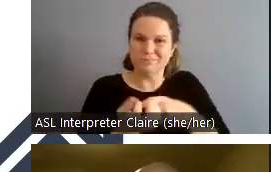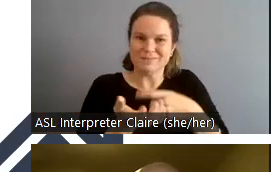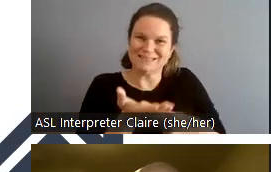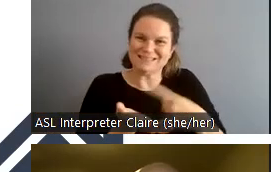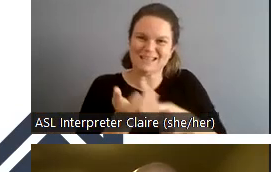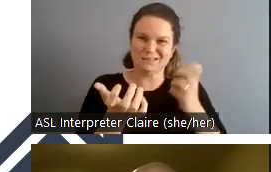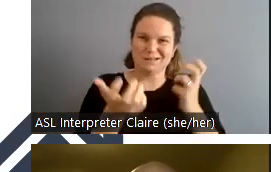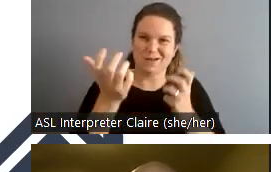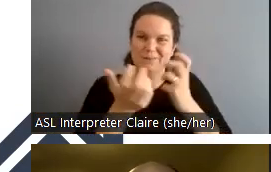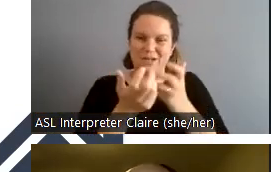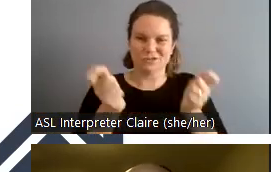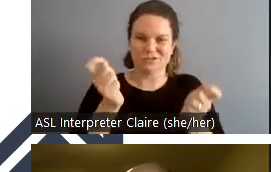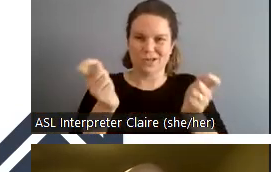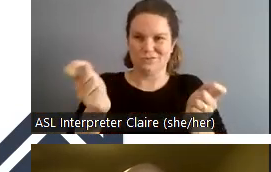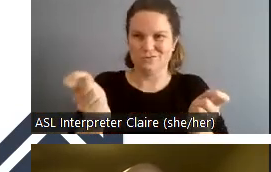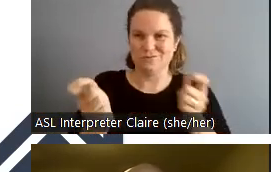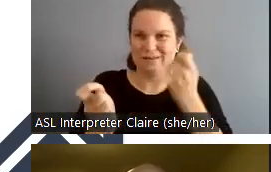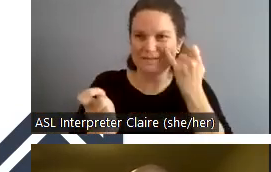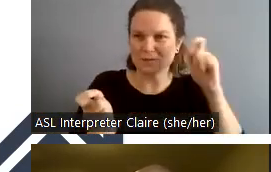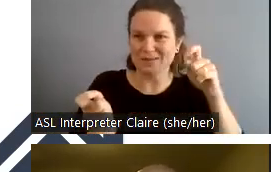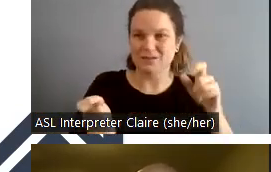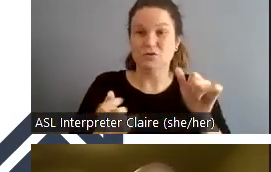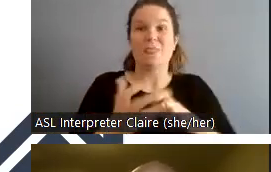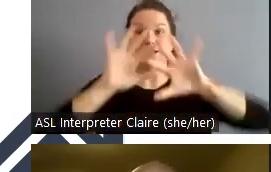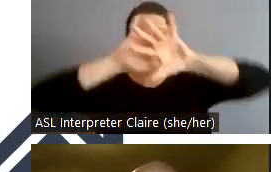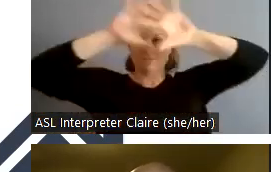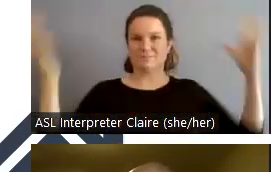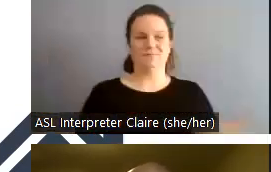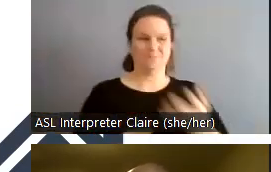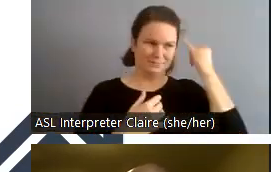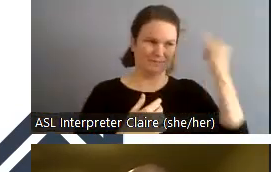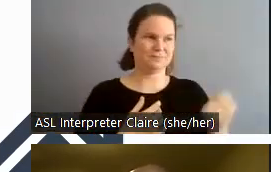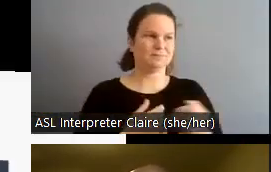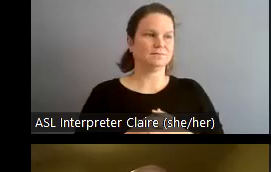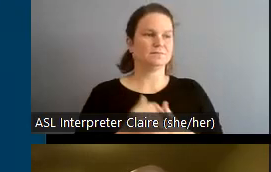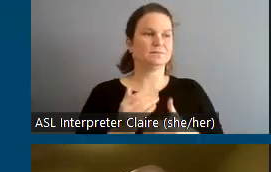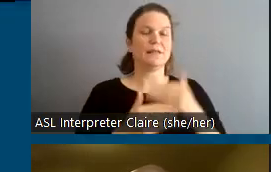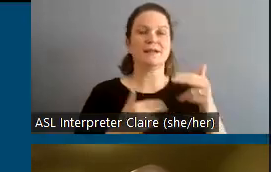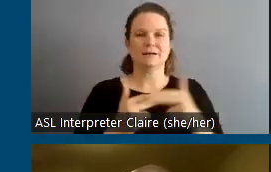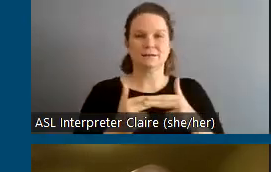needed. So, just a high-level whirlwind tour of disability law there. Go ahead and click next slide, please.